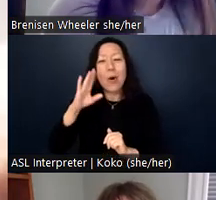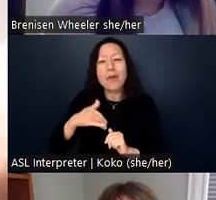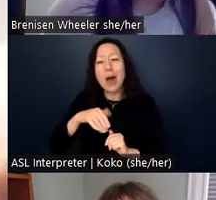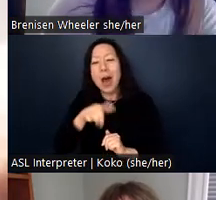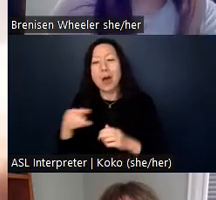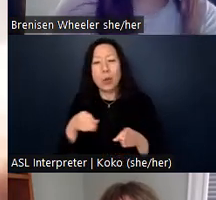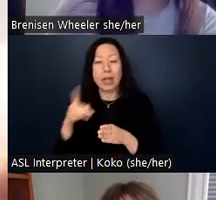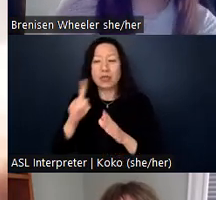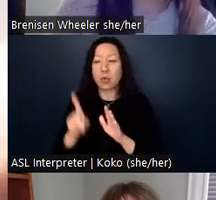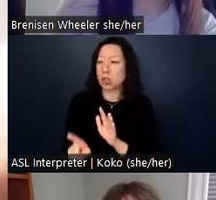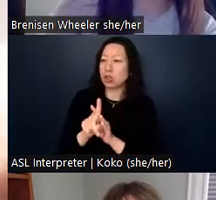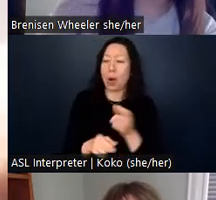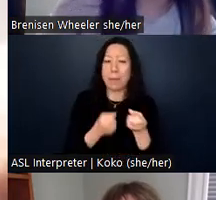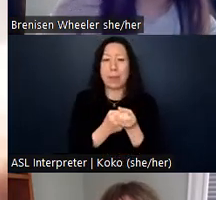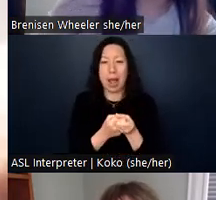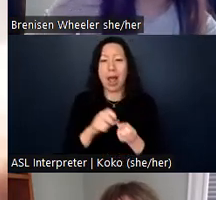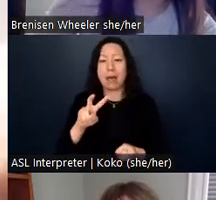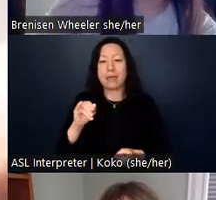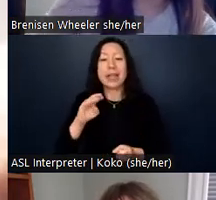in work, and how you can control your culture of respect.